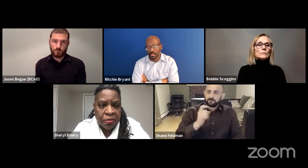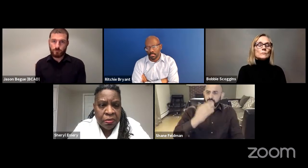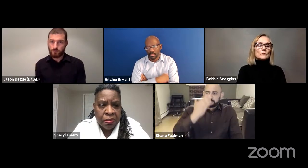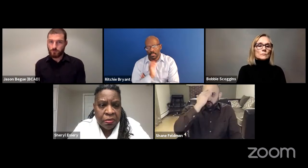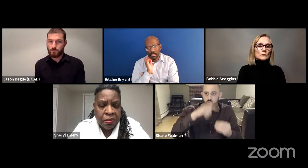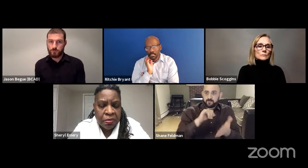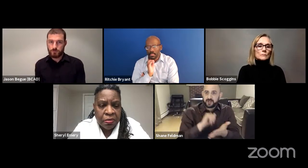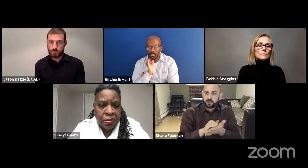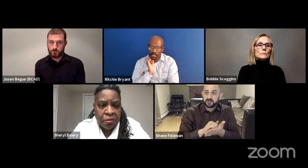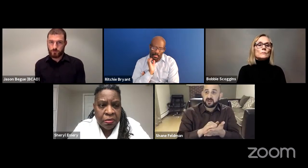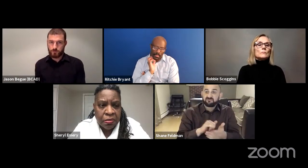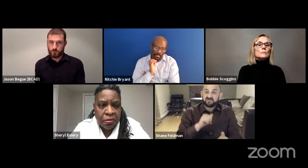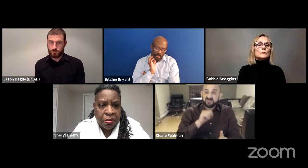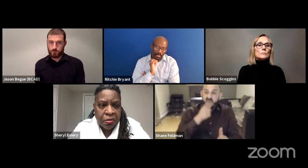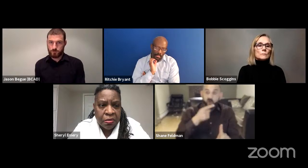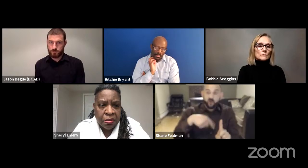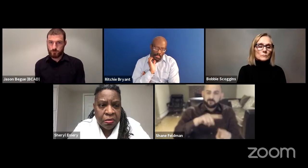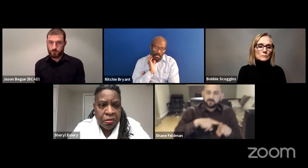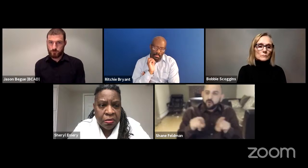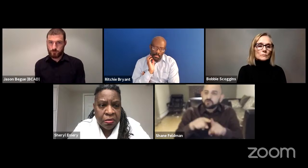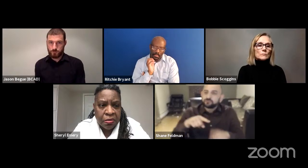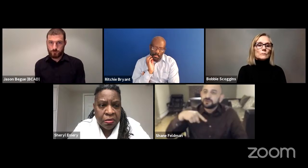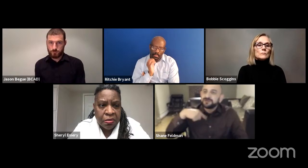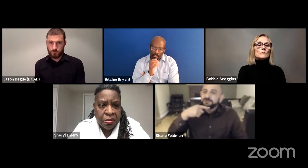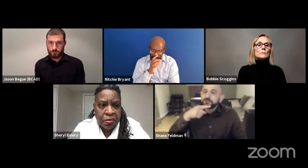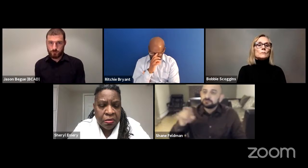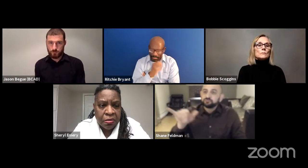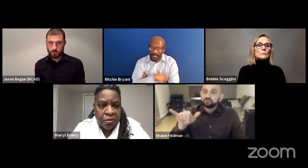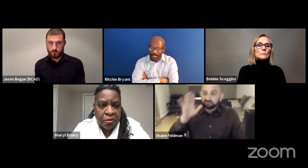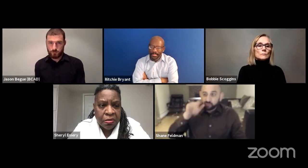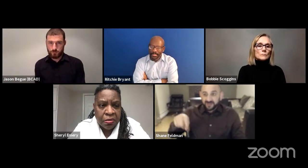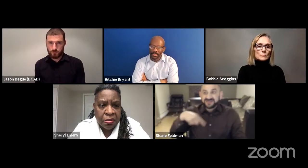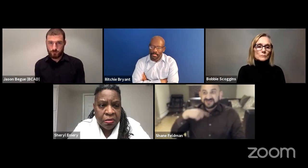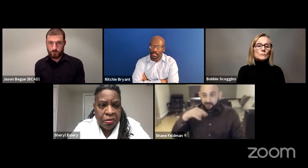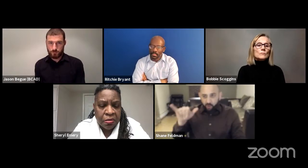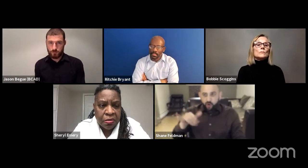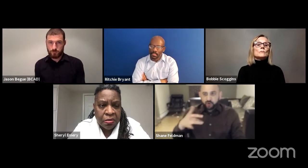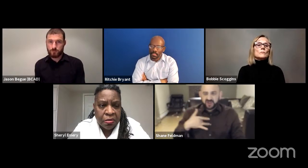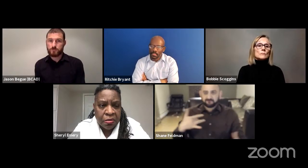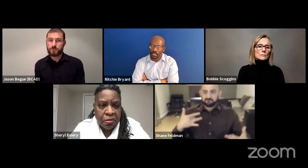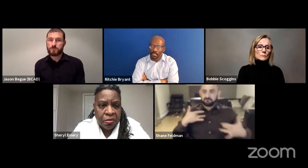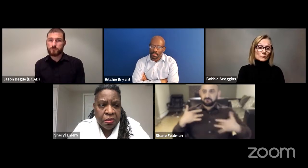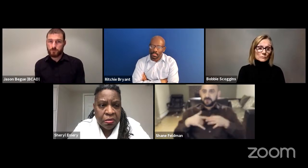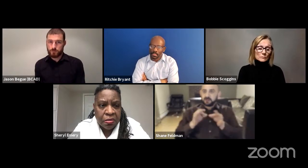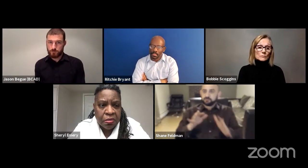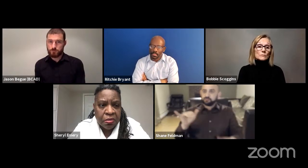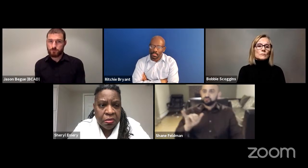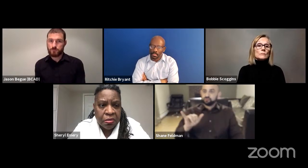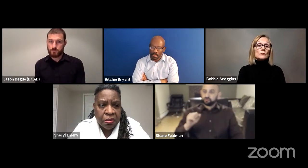between the interpreters, the agencies and the communities. It's not just about the Deaf